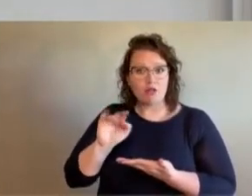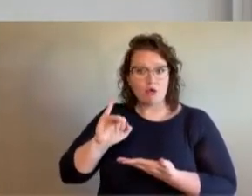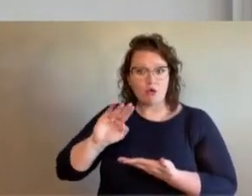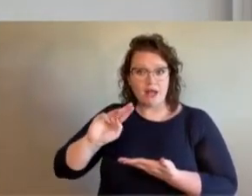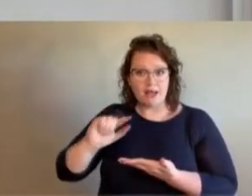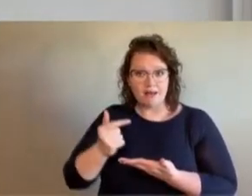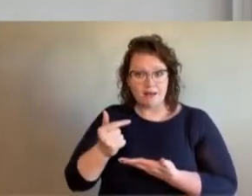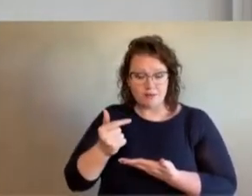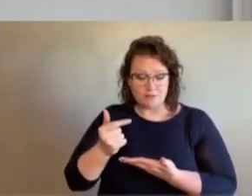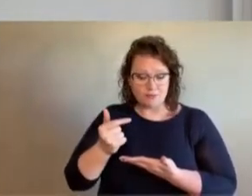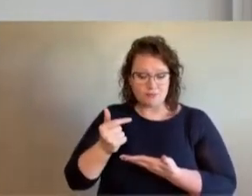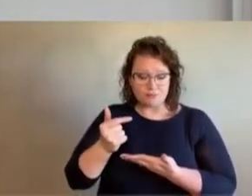"We e